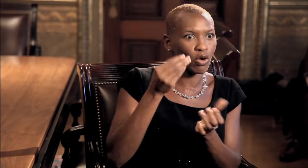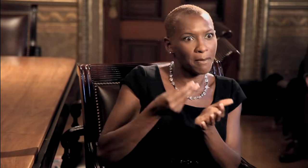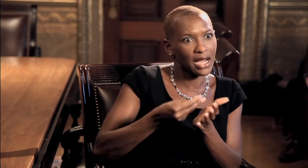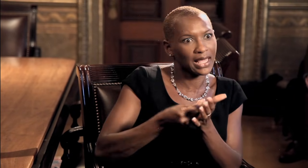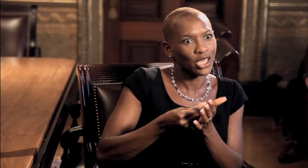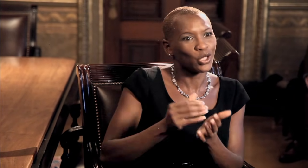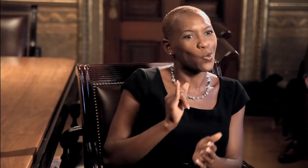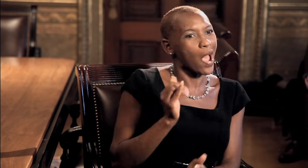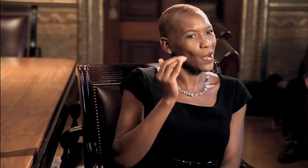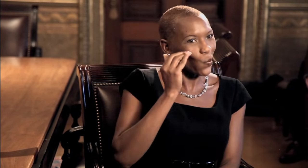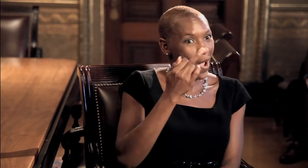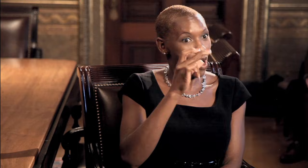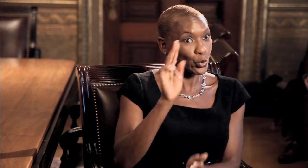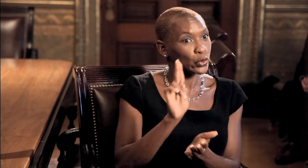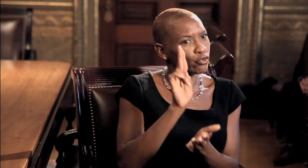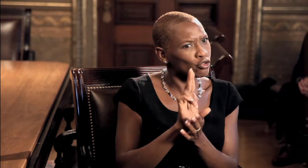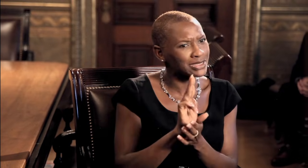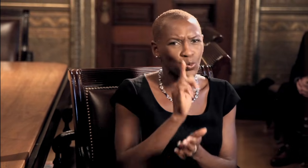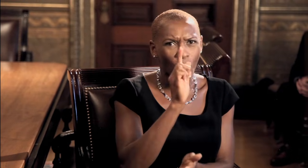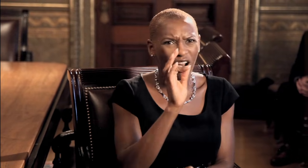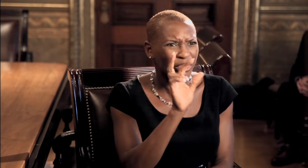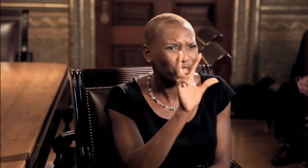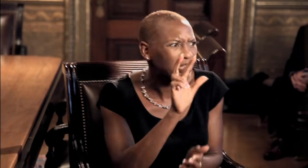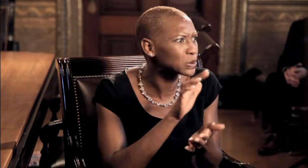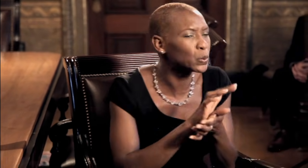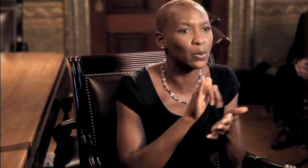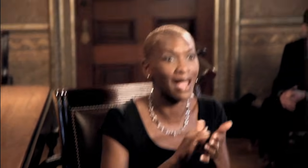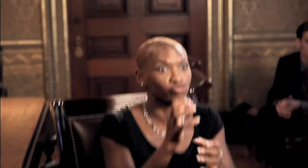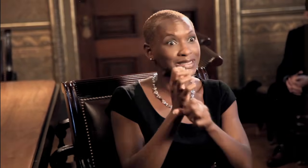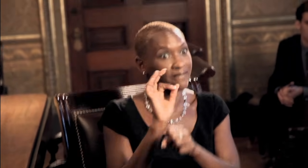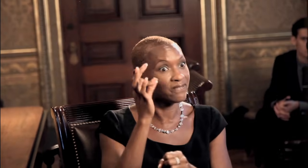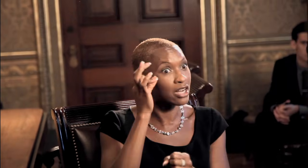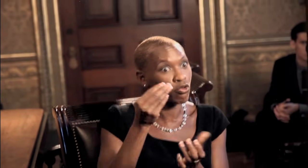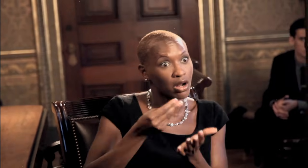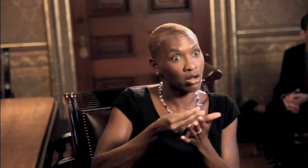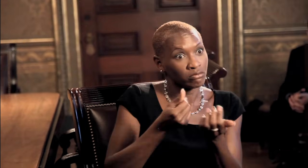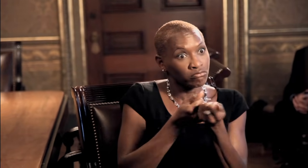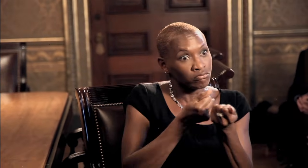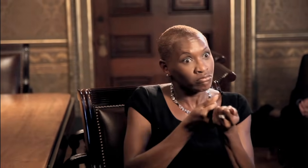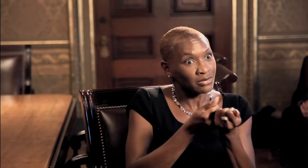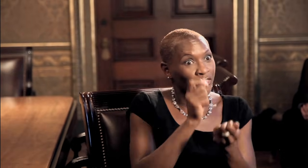Federal money. So I knew Howard University was one of three schools that receive Federal support.